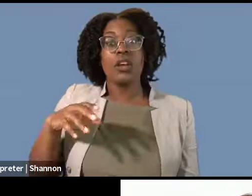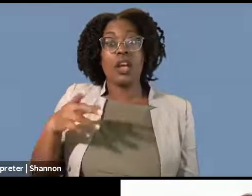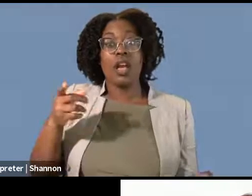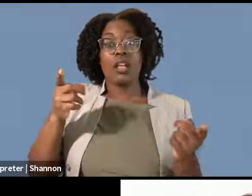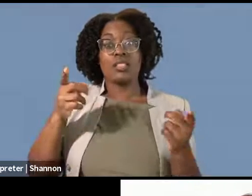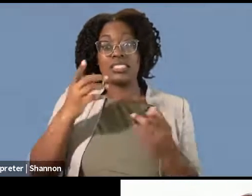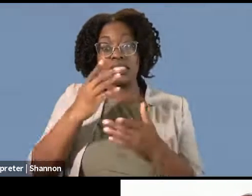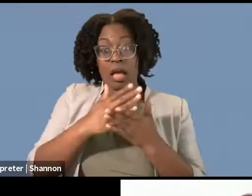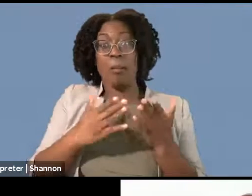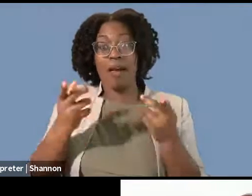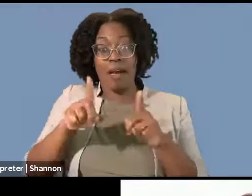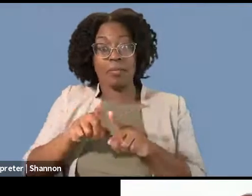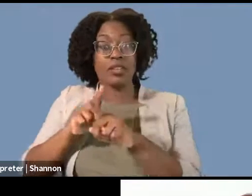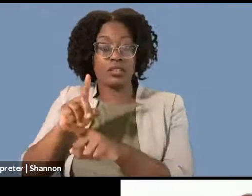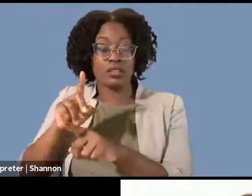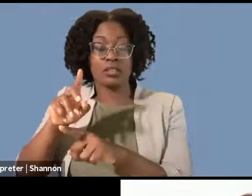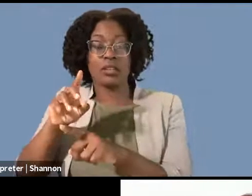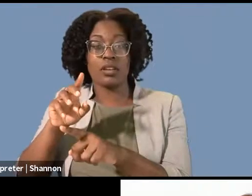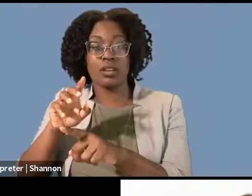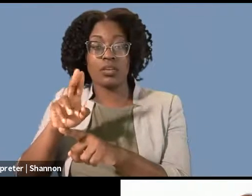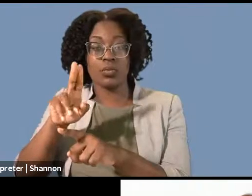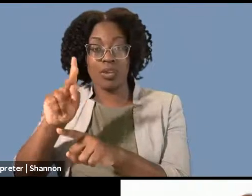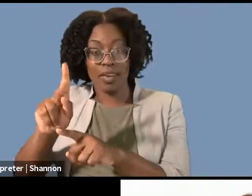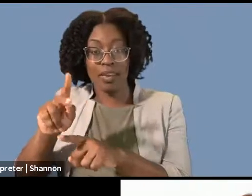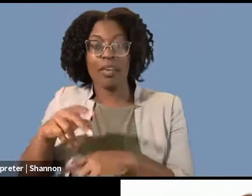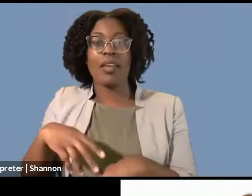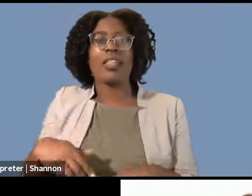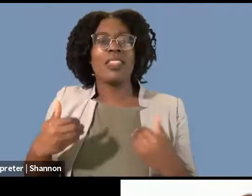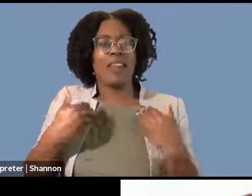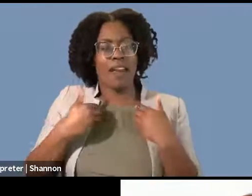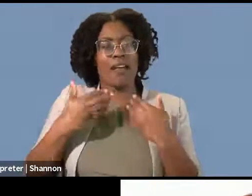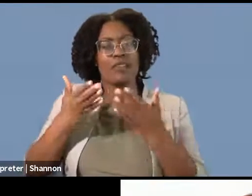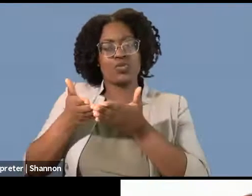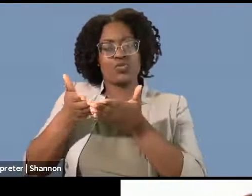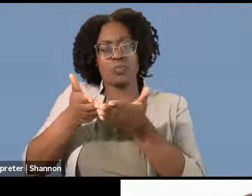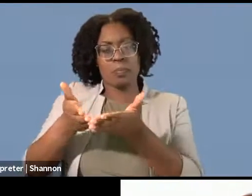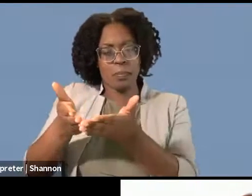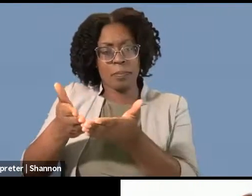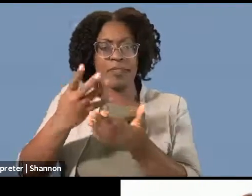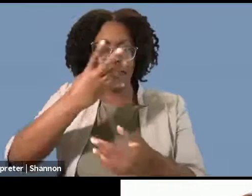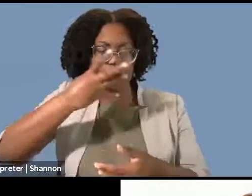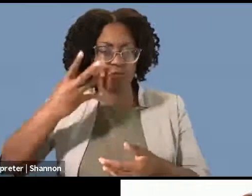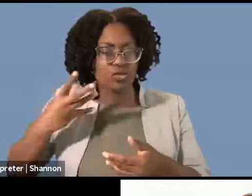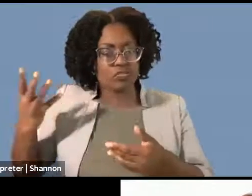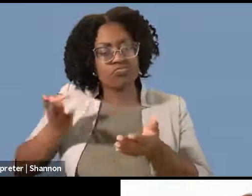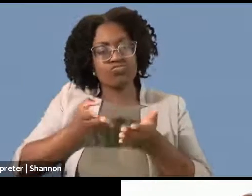ship of immigrants was coming from the Caribbean and to live. There has been such a huge scandal